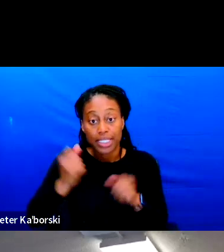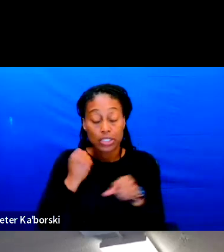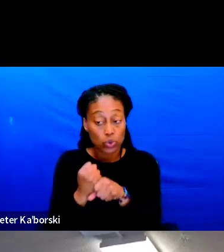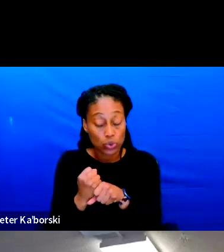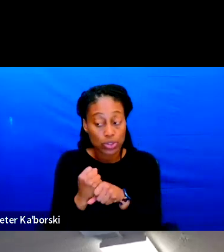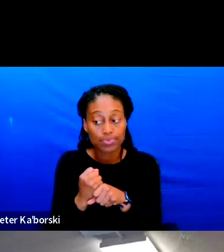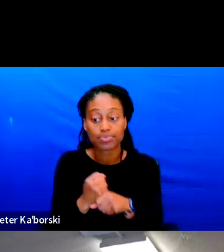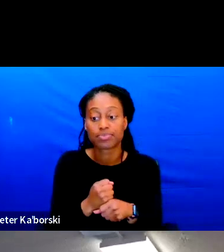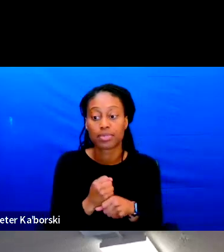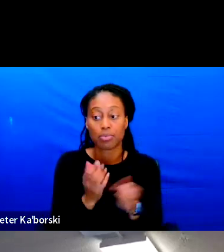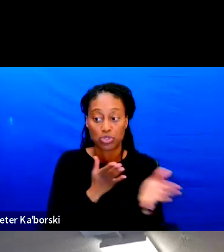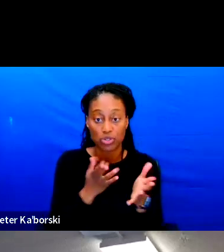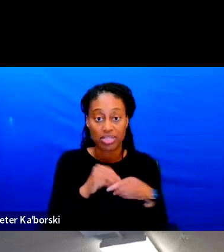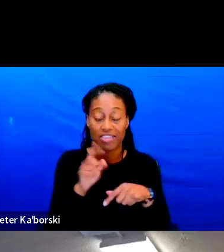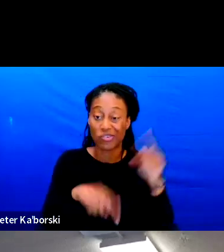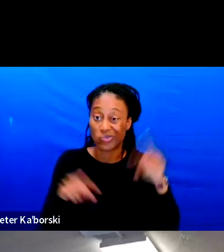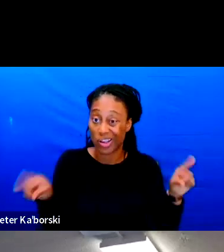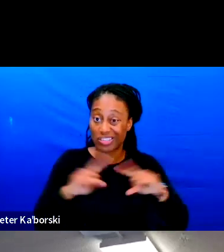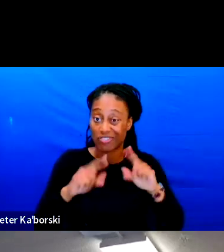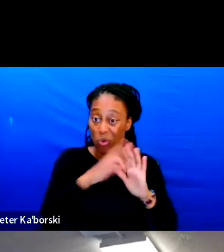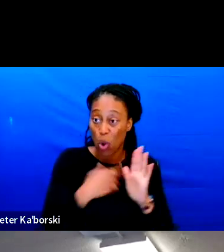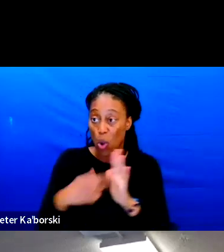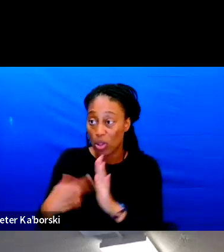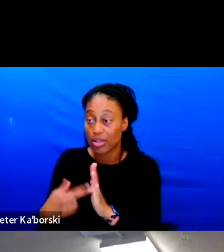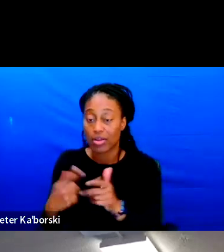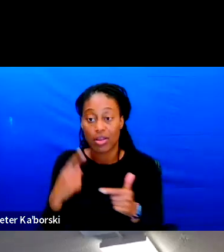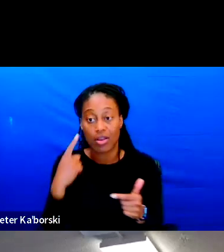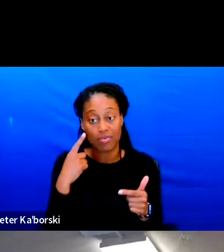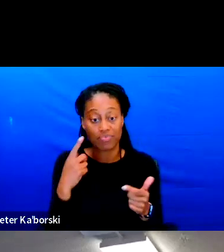Kyle Kleist: serving in a variety of roles at the independent living center.